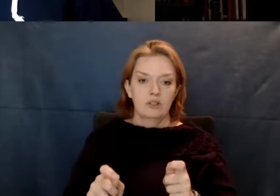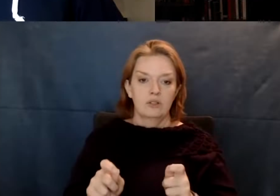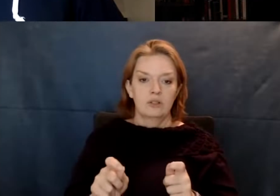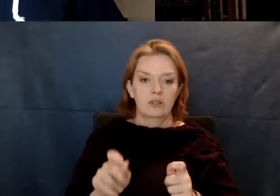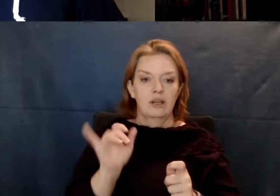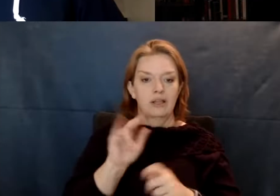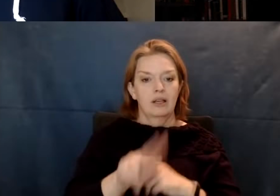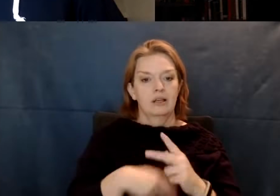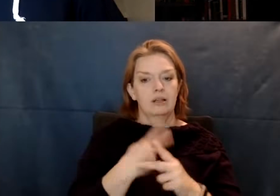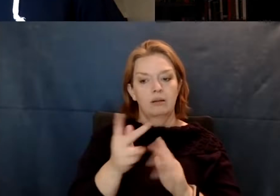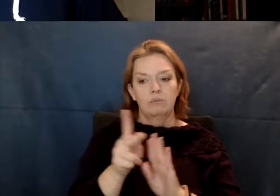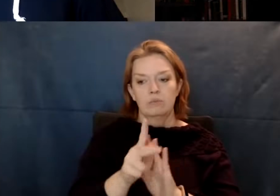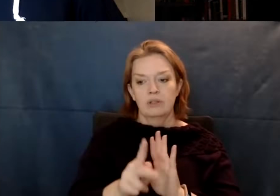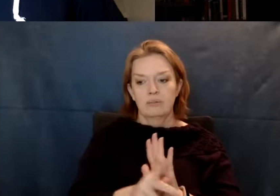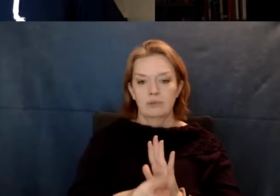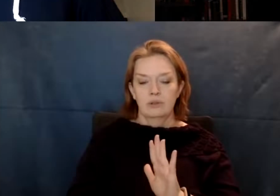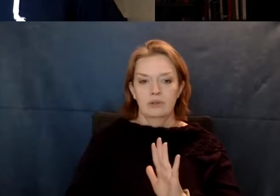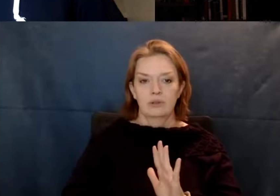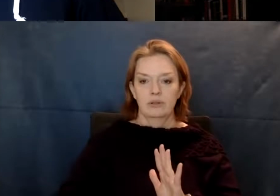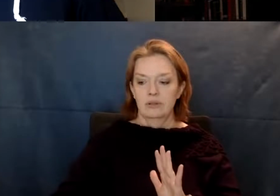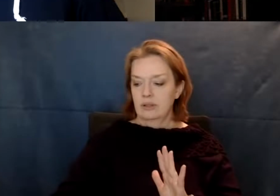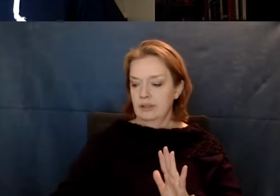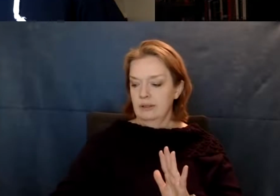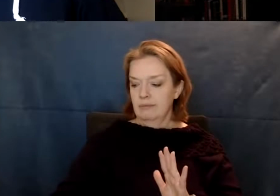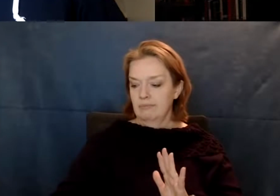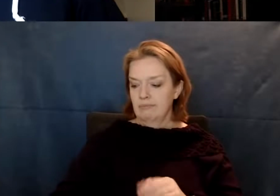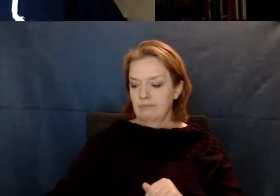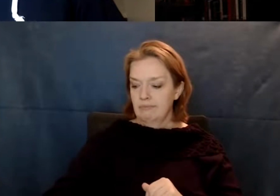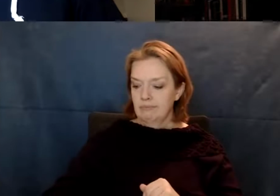that I use in poetry, I use in photography.